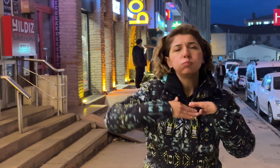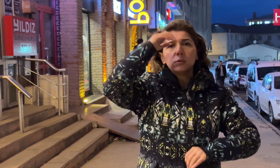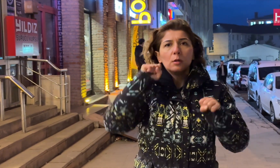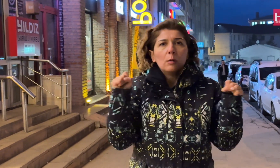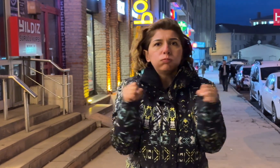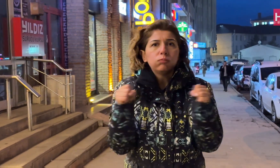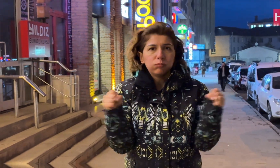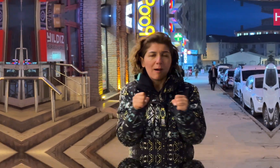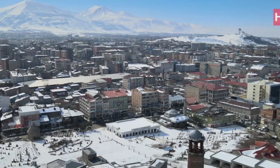Erzurum was known for frigid temperatures.